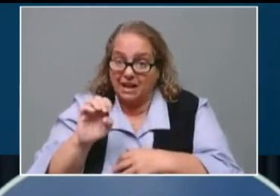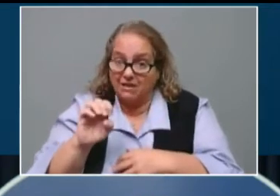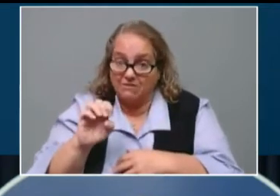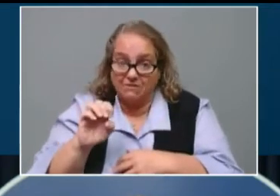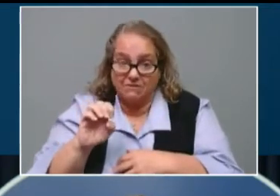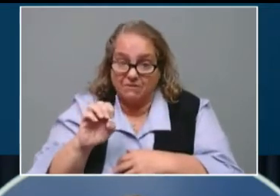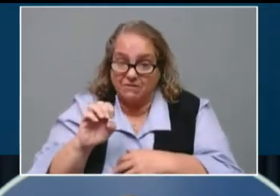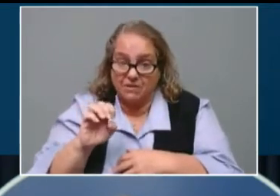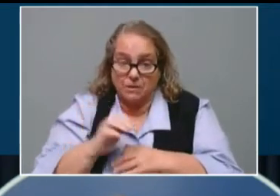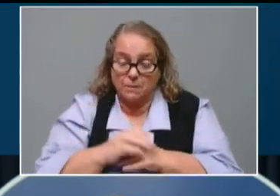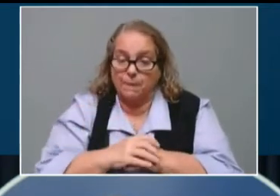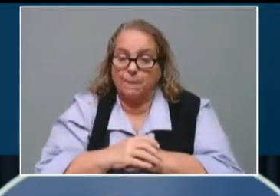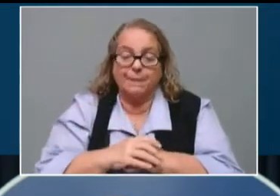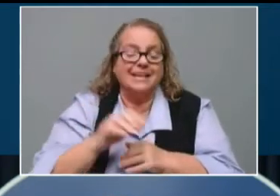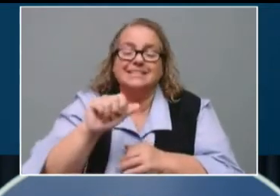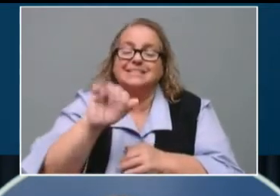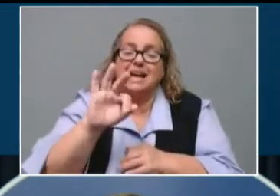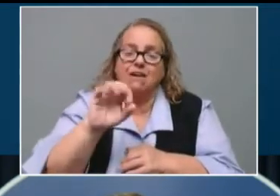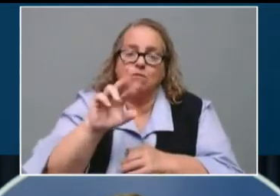safe for my daughter hugs my parents,